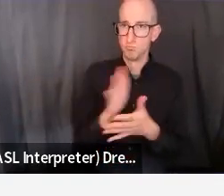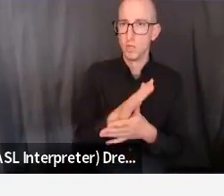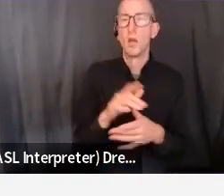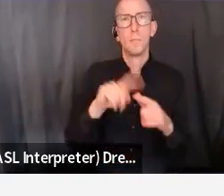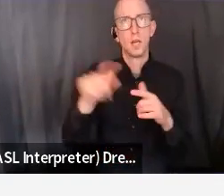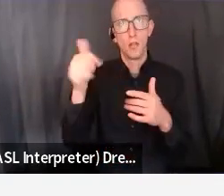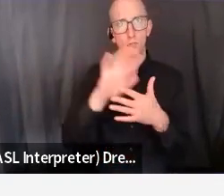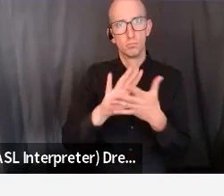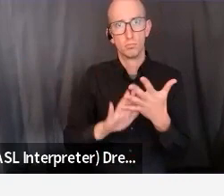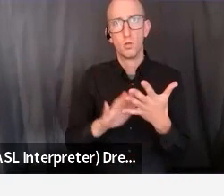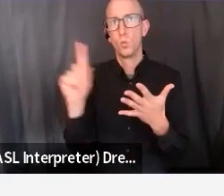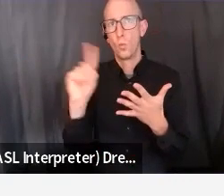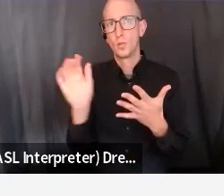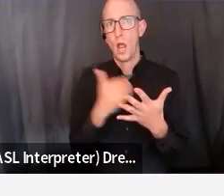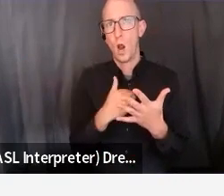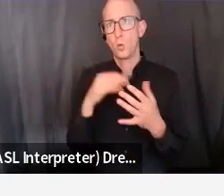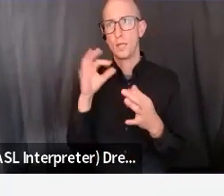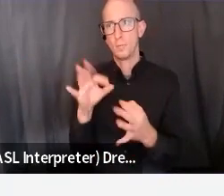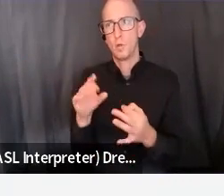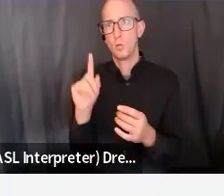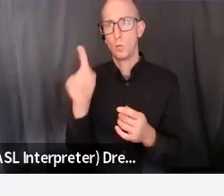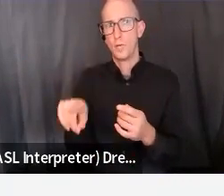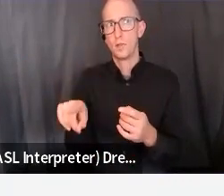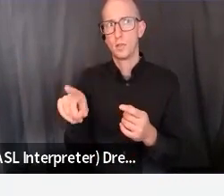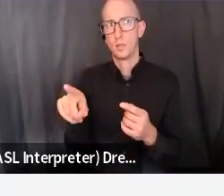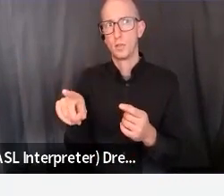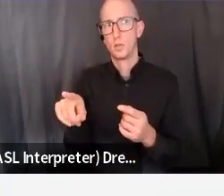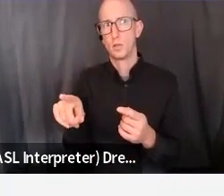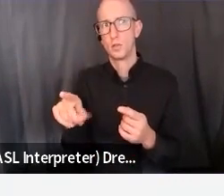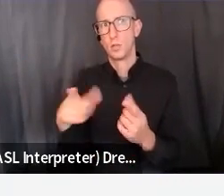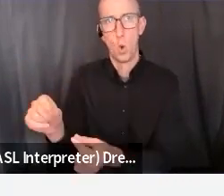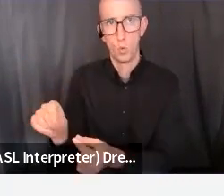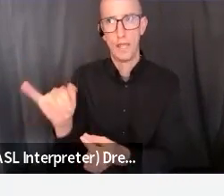and we are featuring the Duwamish Valley Port Community Action Team, New Jersey Environmental